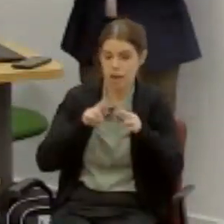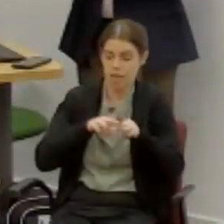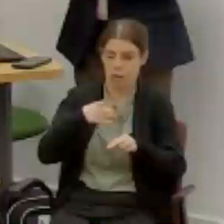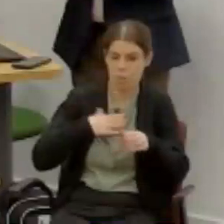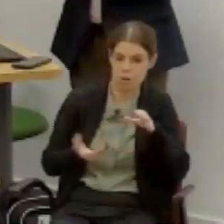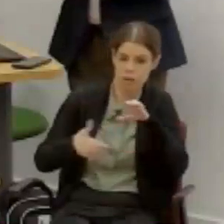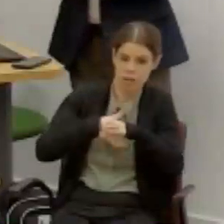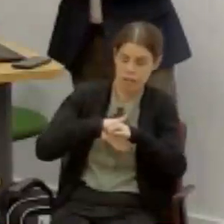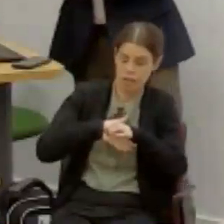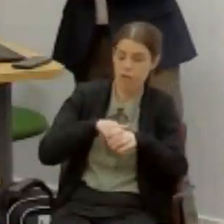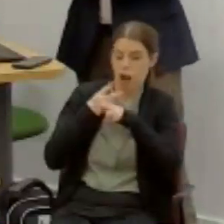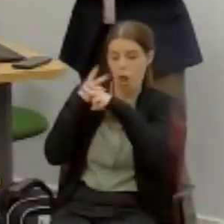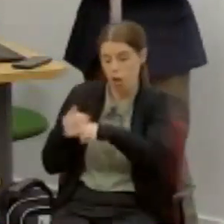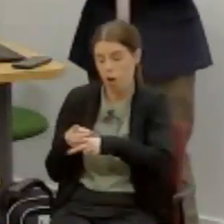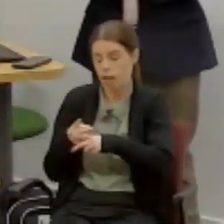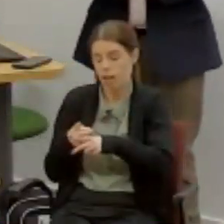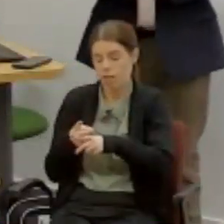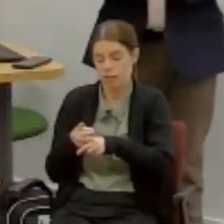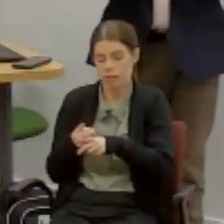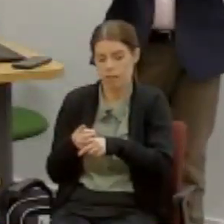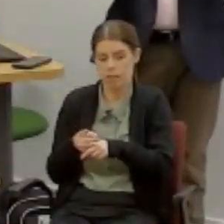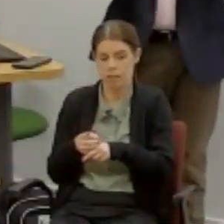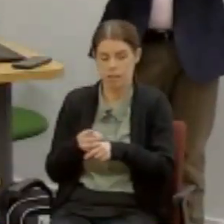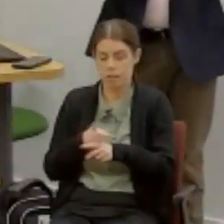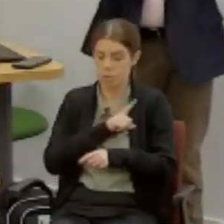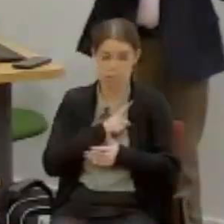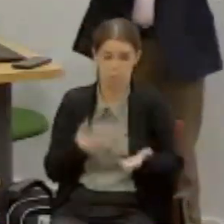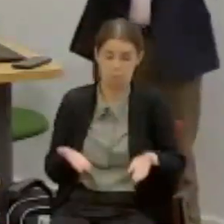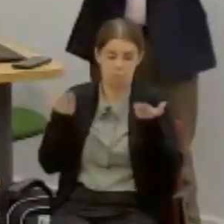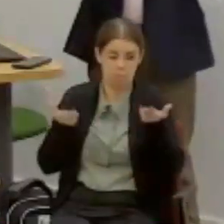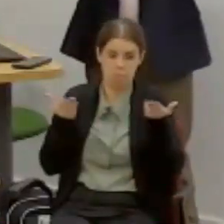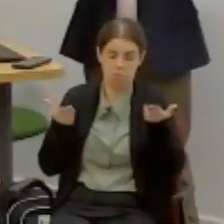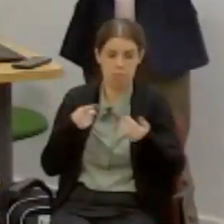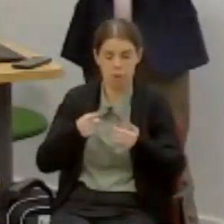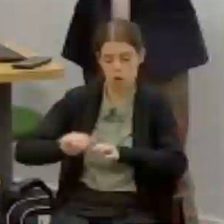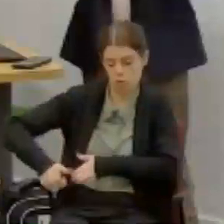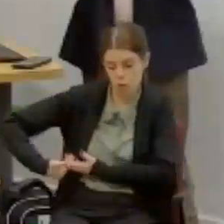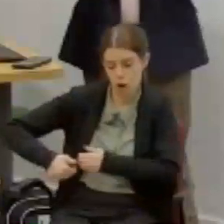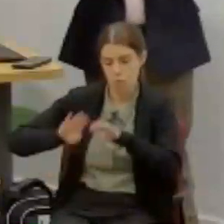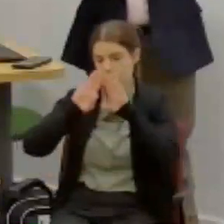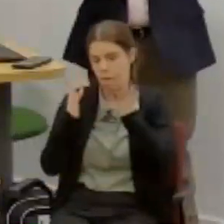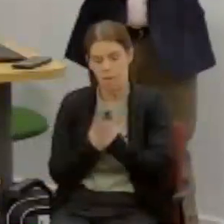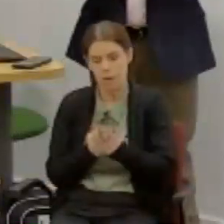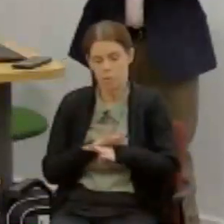They're actually fairly well looked after, you know. And why not win As rugby and football we would talk about.